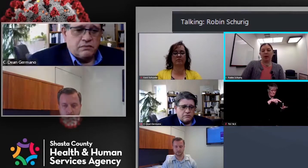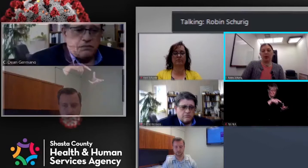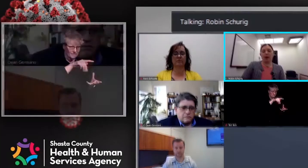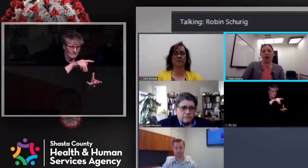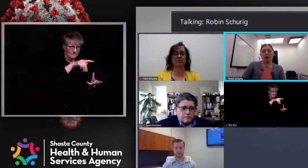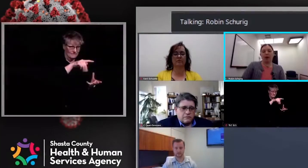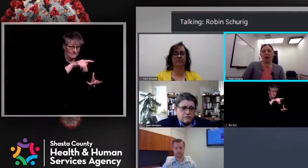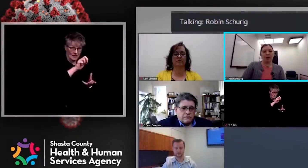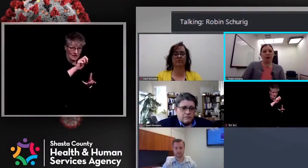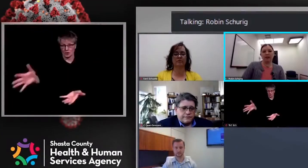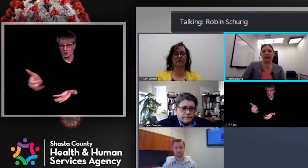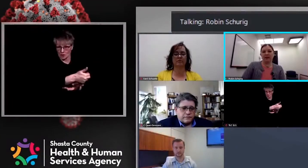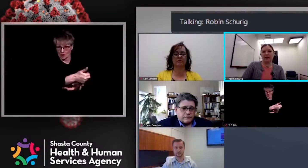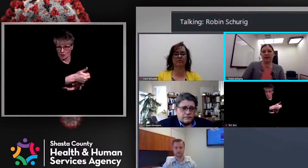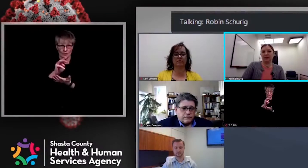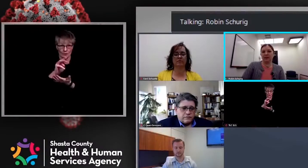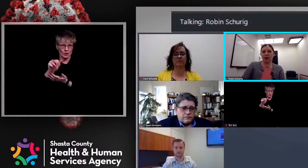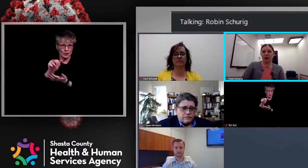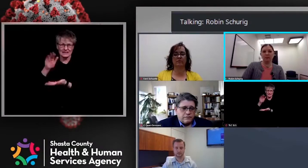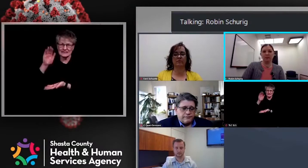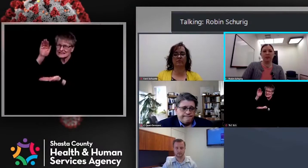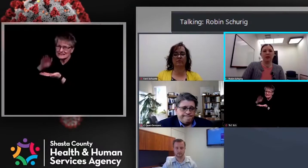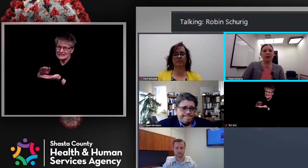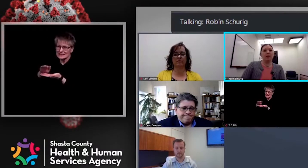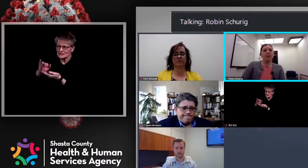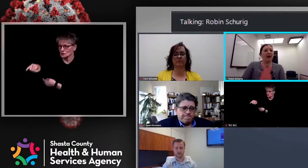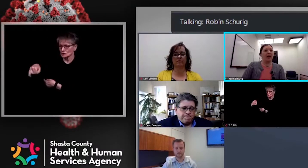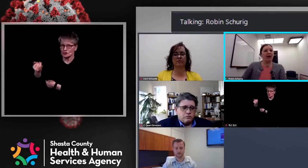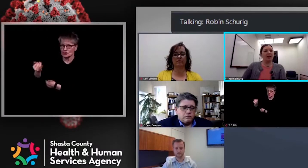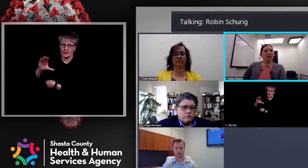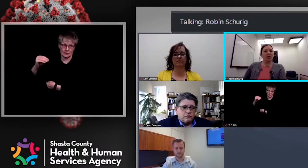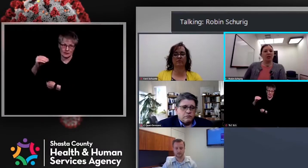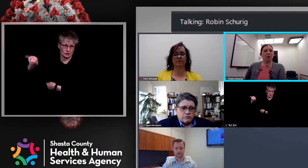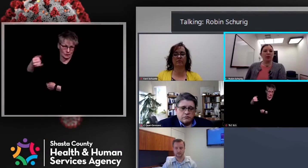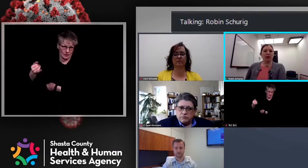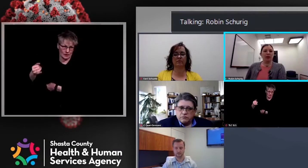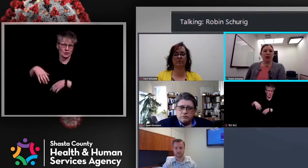our or our partner's ability to get vaccines into arms, but we have had to change course